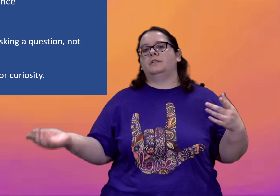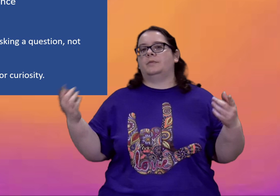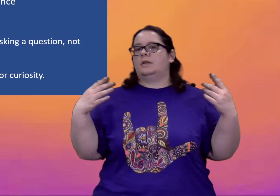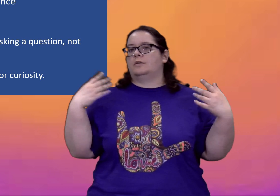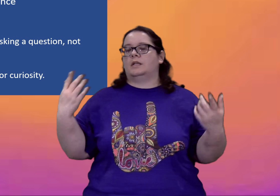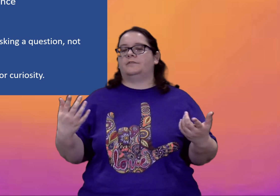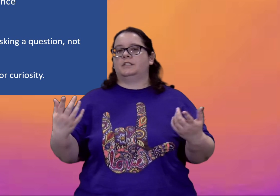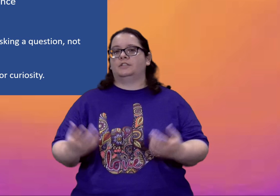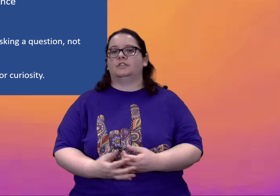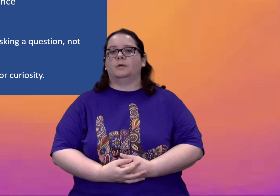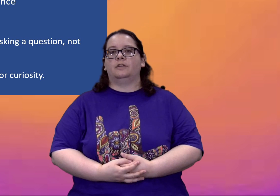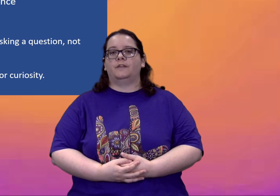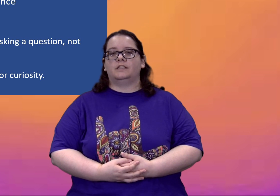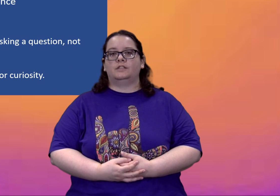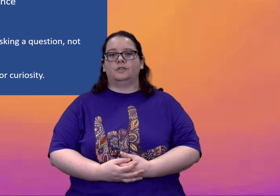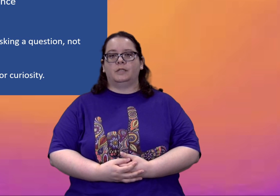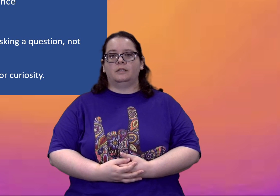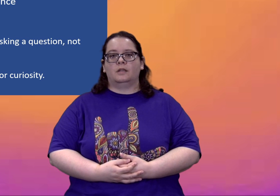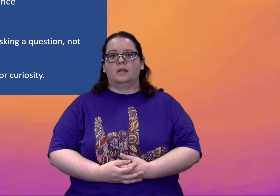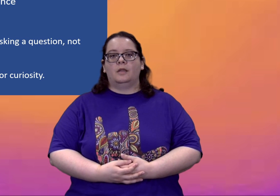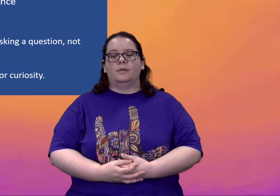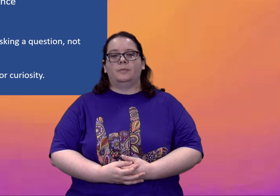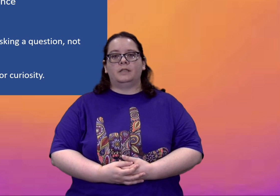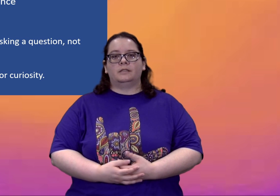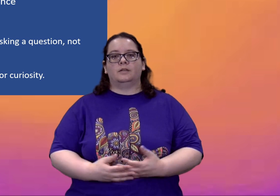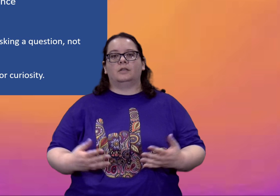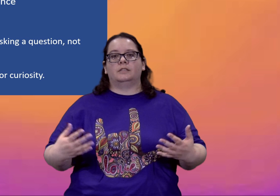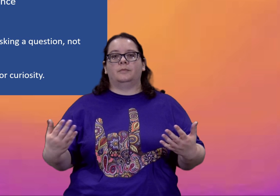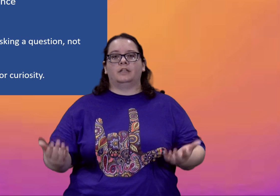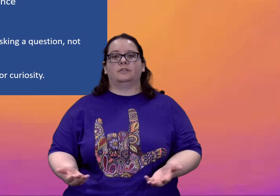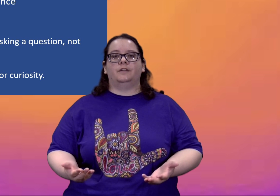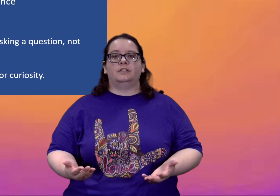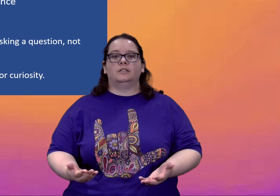don't pay a whole lot of attention to what your face is doing, but there are some natural facial